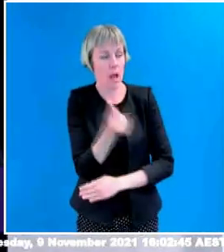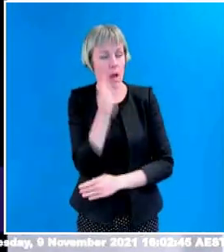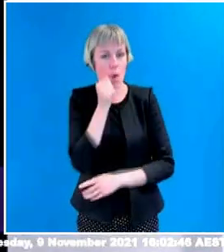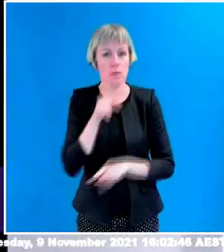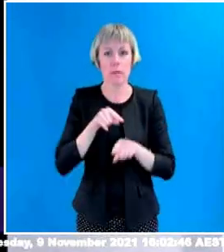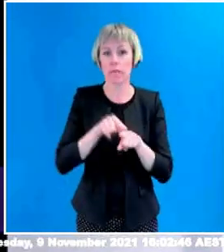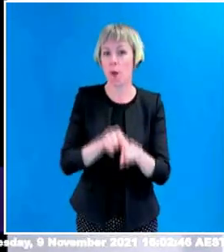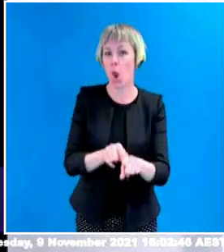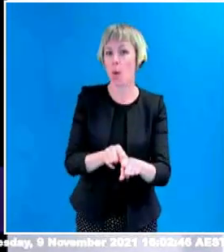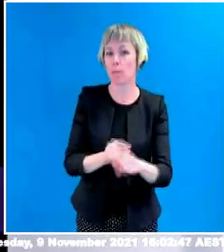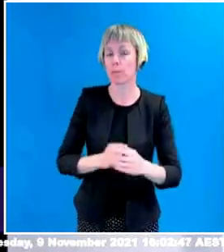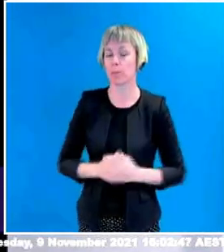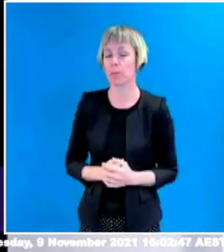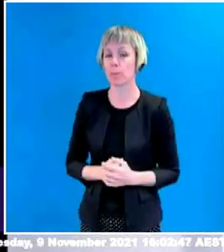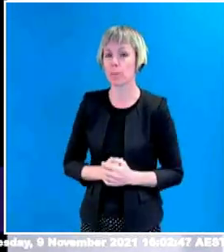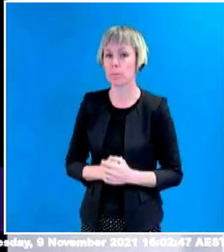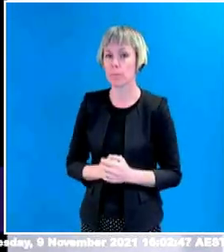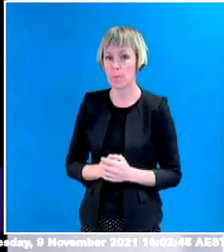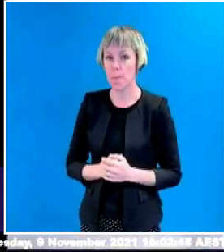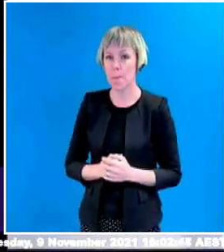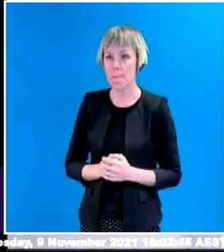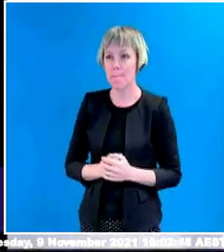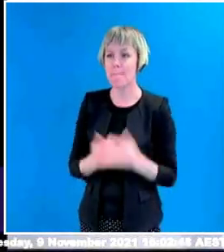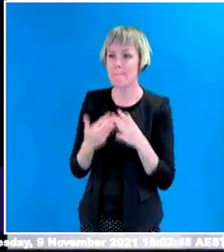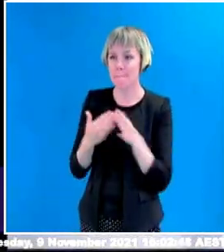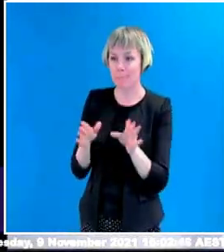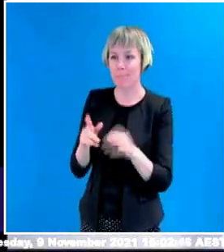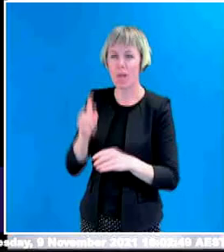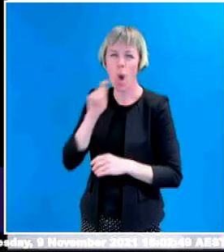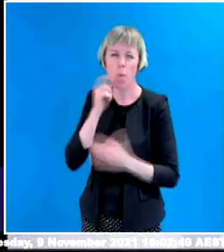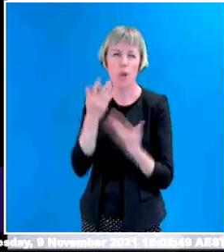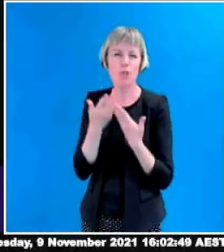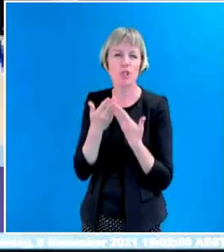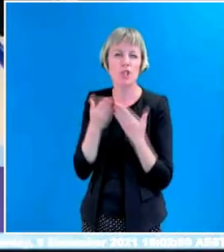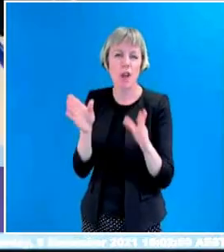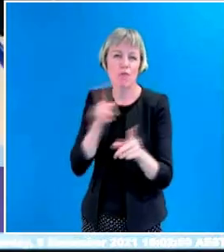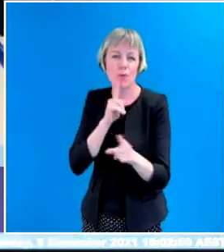How about I give the general picture and then Mr Mansfield can speak in more detail.